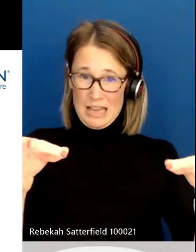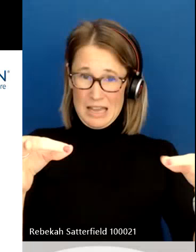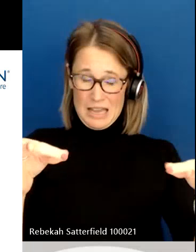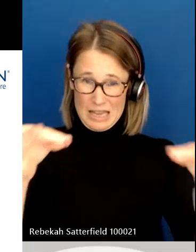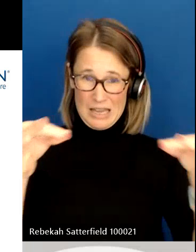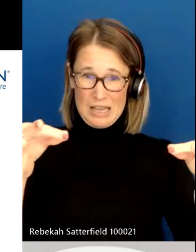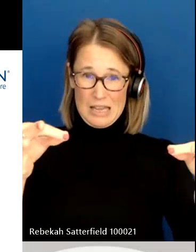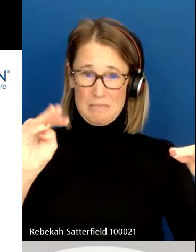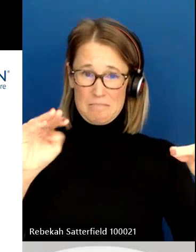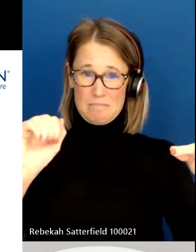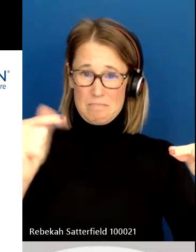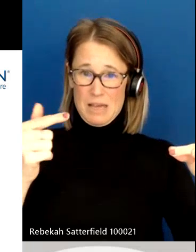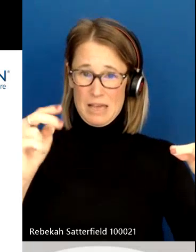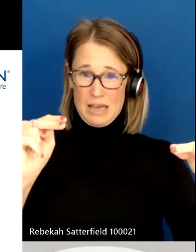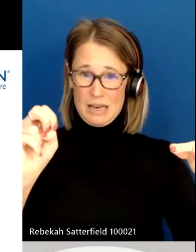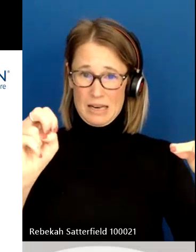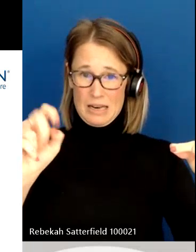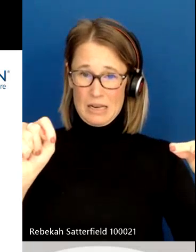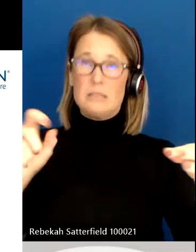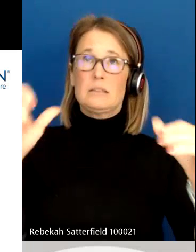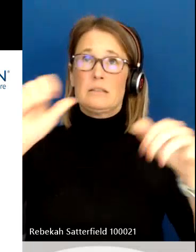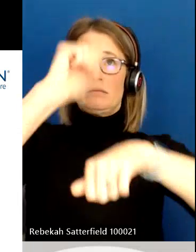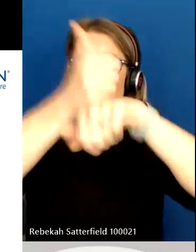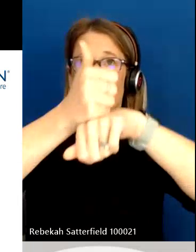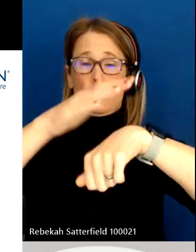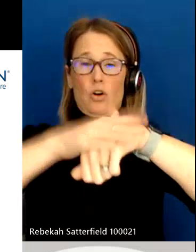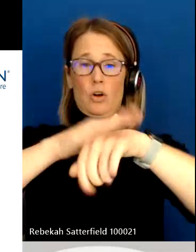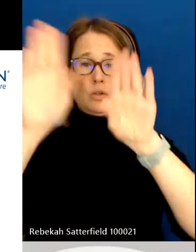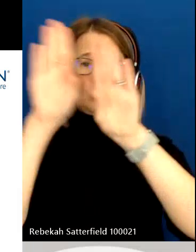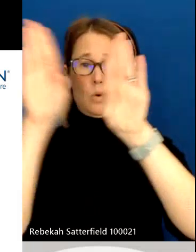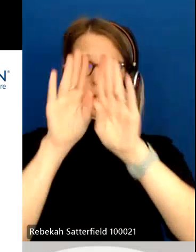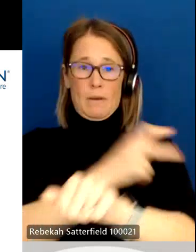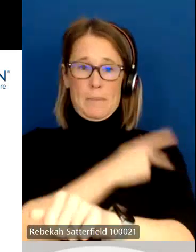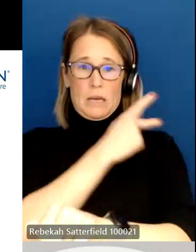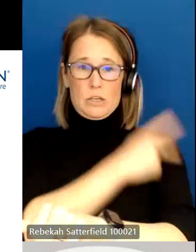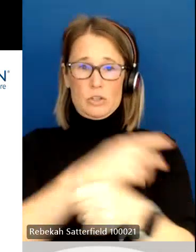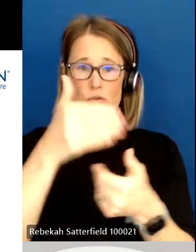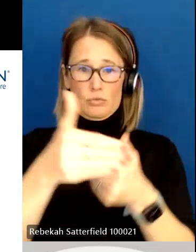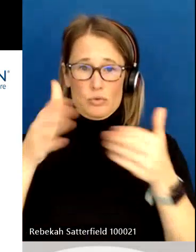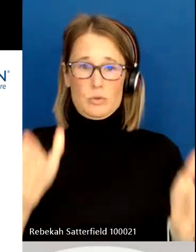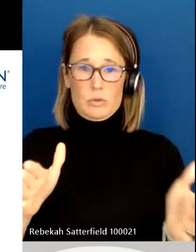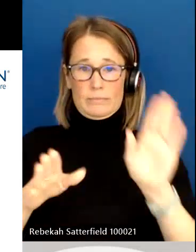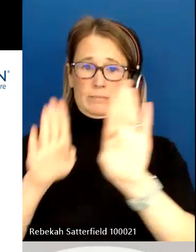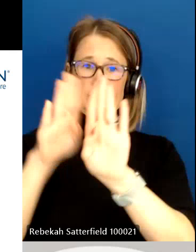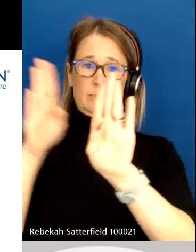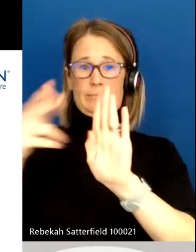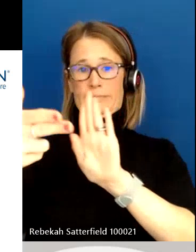patients's room if they identified as an LEP or a deaf patient so uh most of the hospital